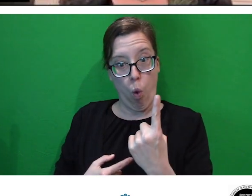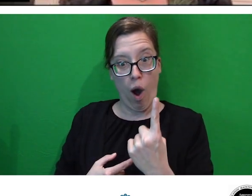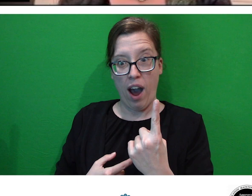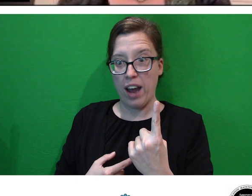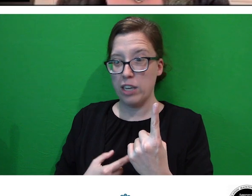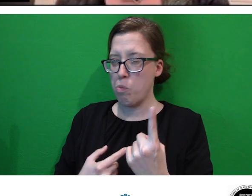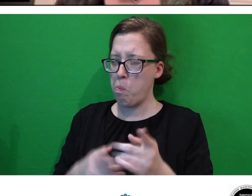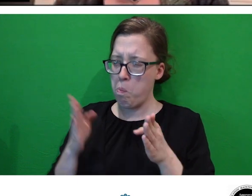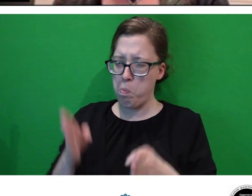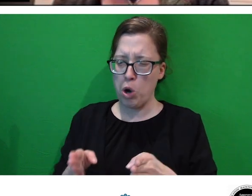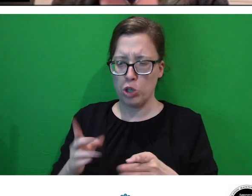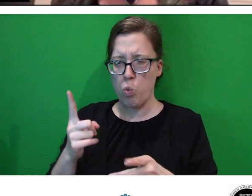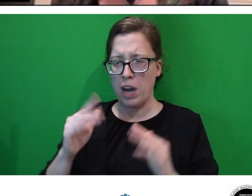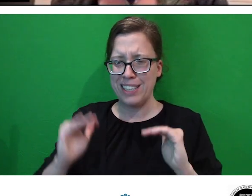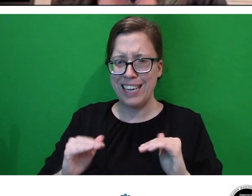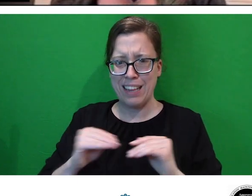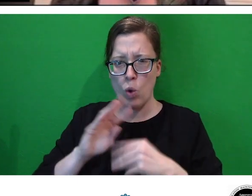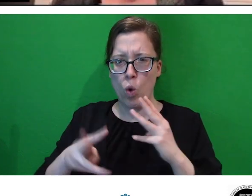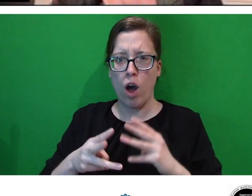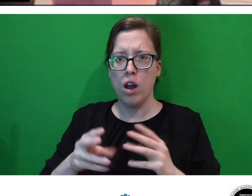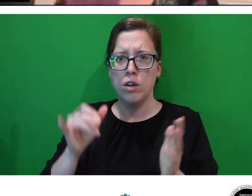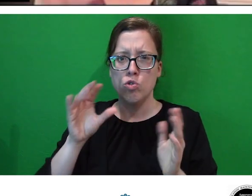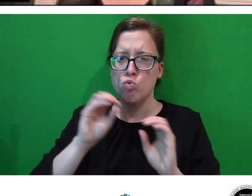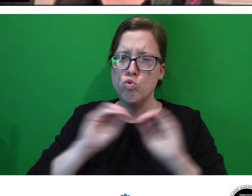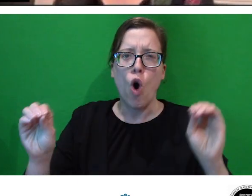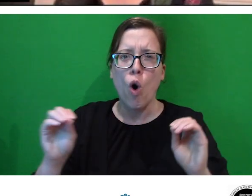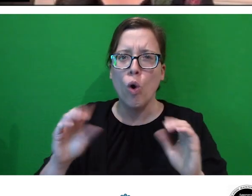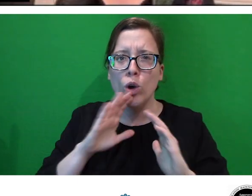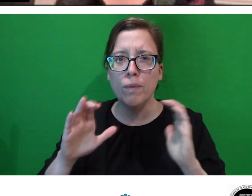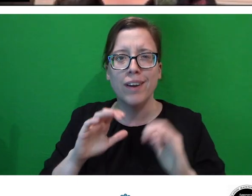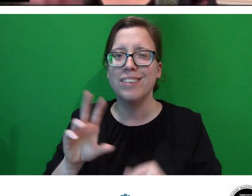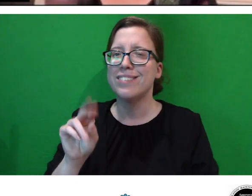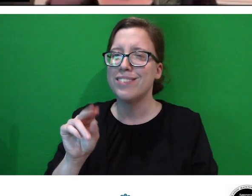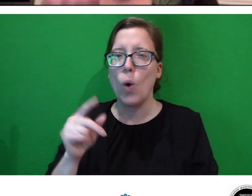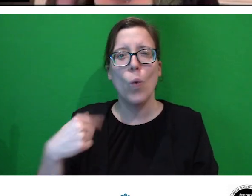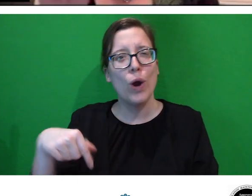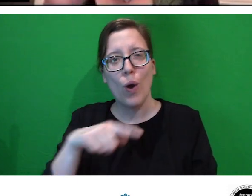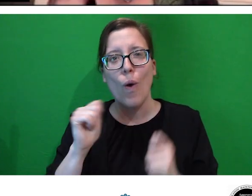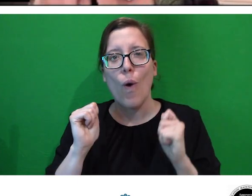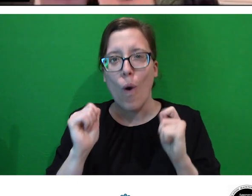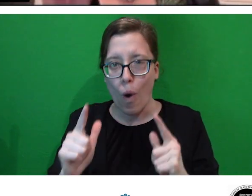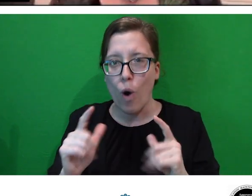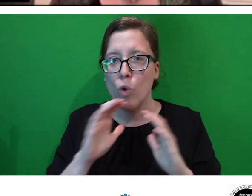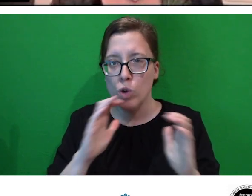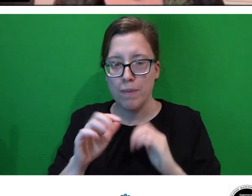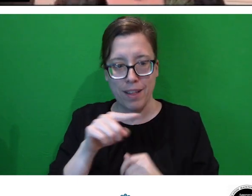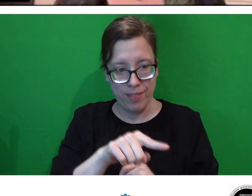a kid who can't learn to communicate. No, no, no. I'm saying there is not a single kid who